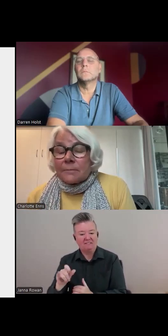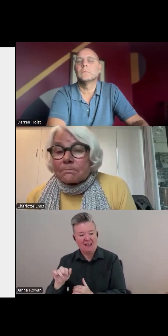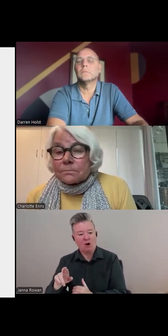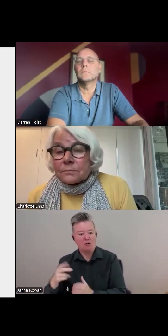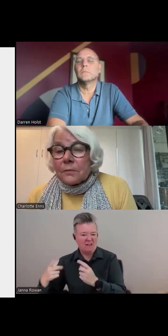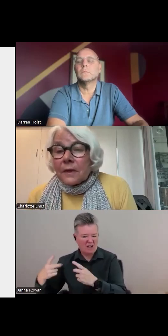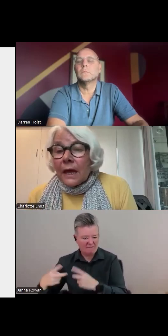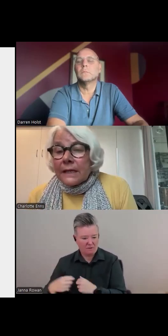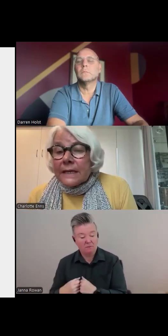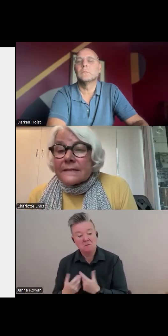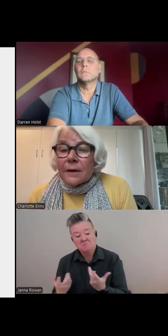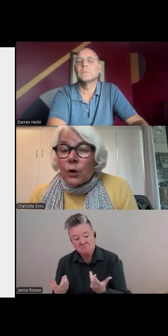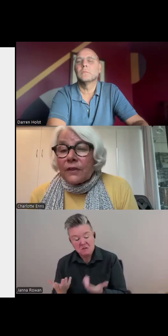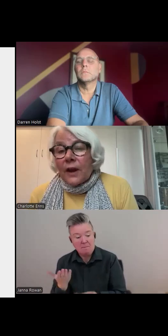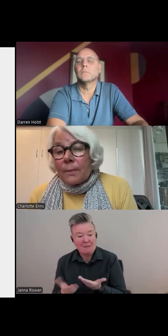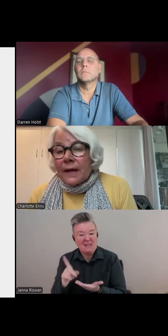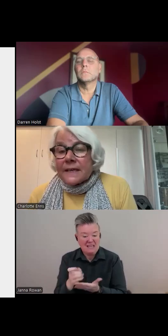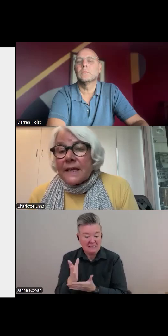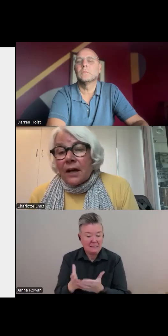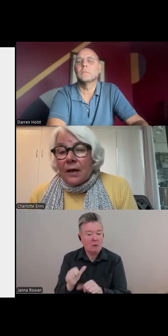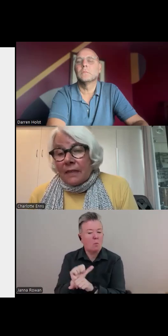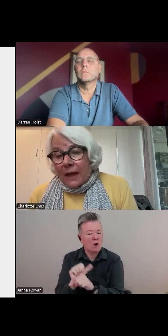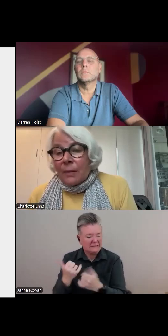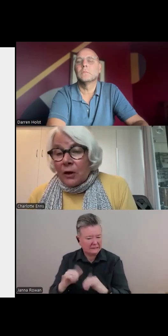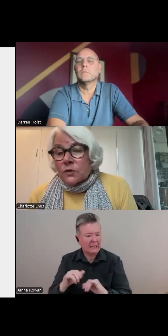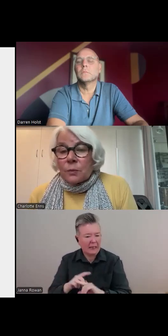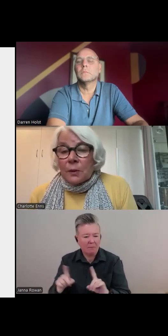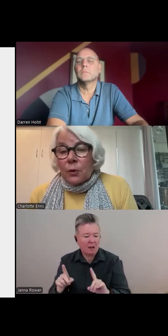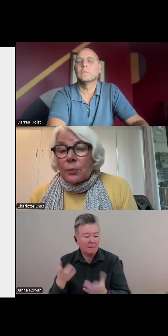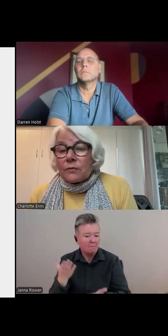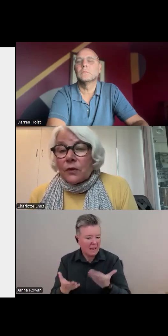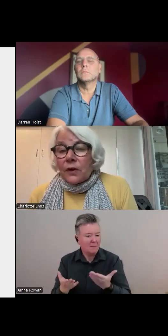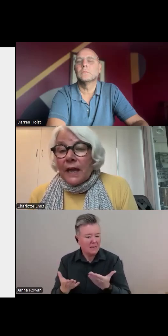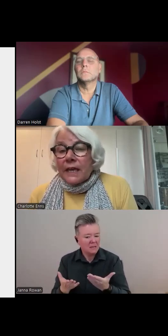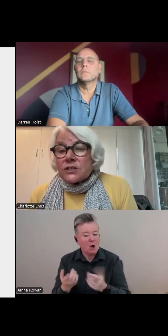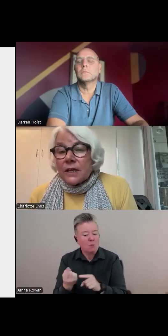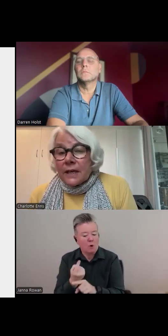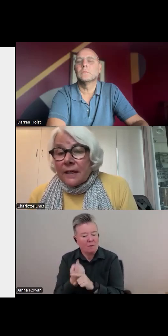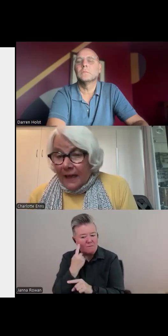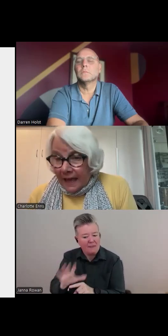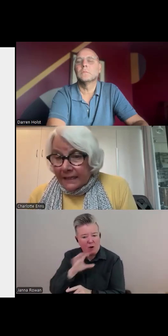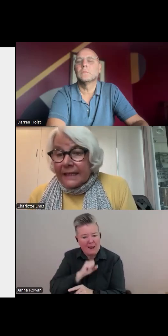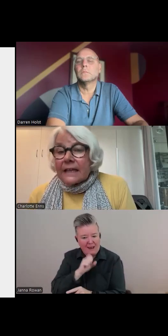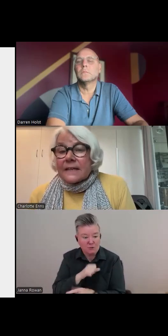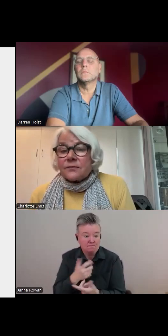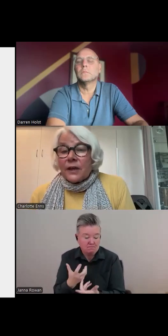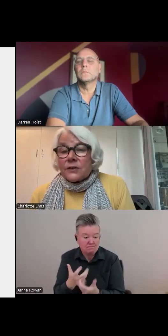So they might be needing some work there, but that might also be appropriate for their age.